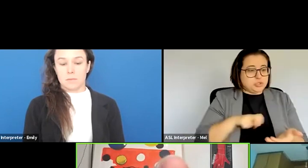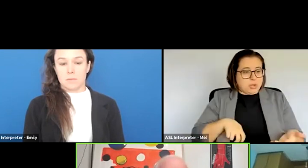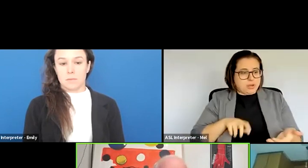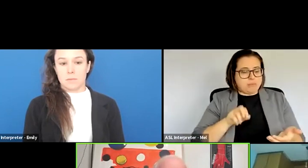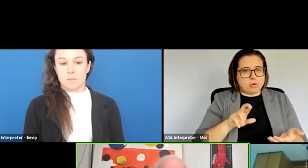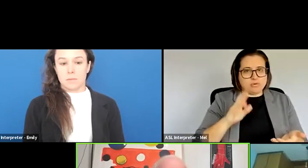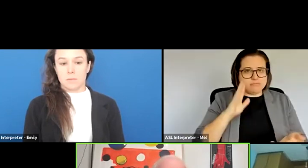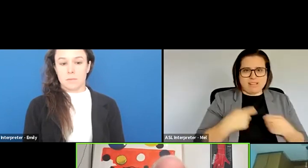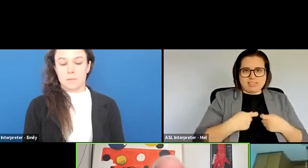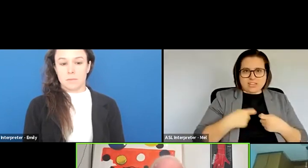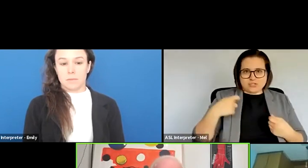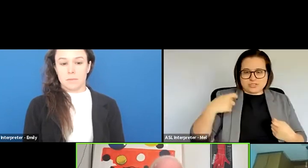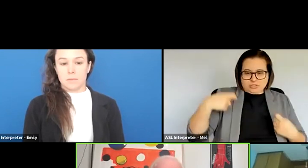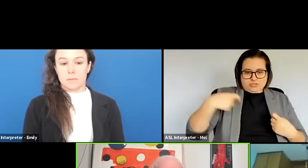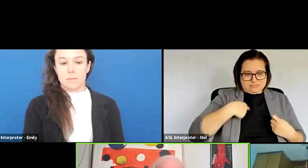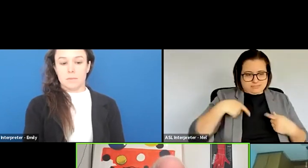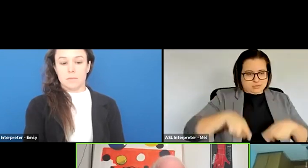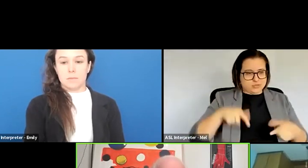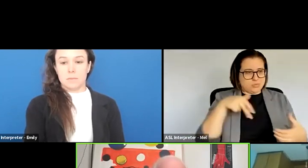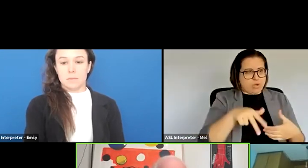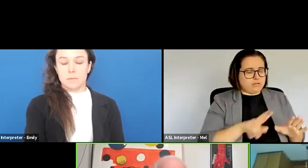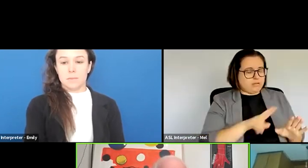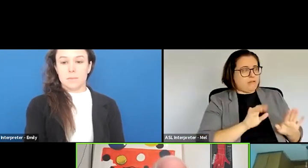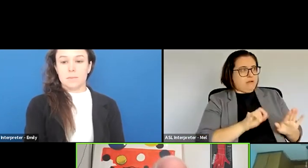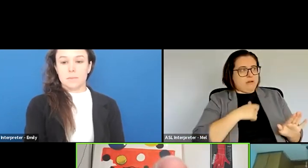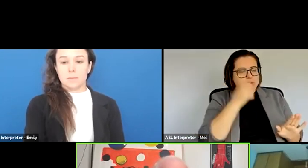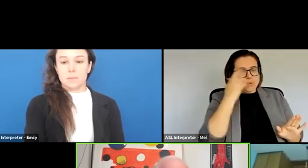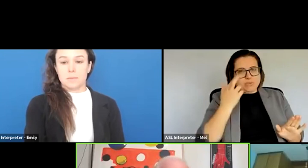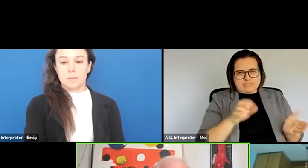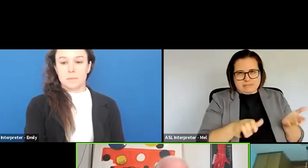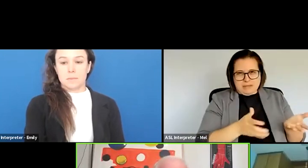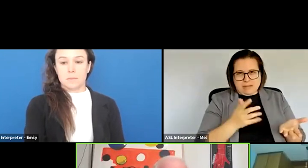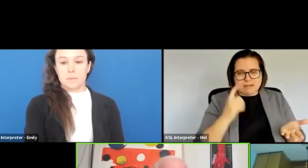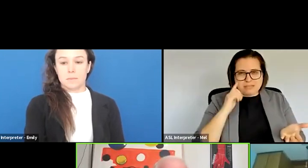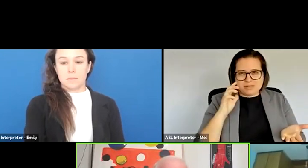or some combination of other things. So I think the notion that we're missing is it's